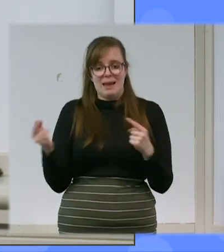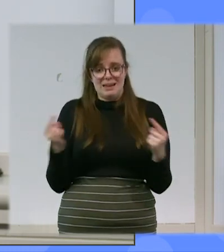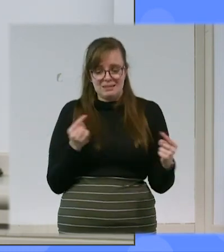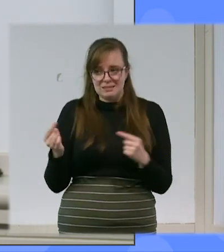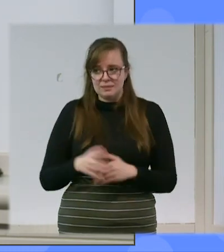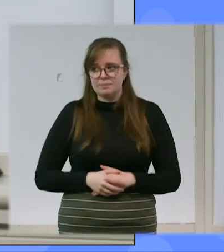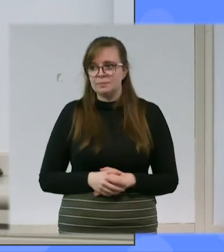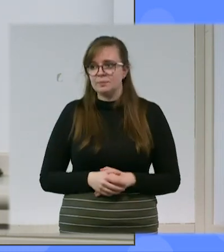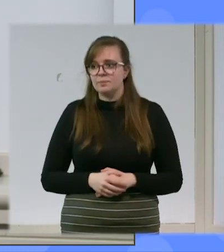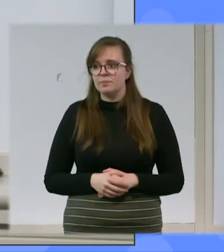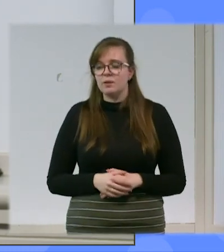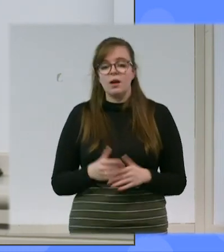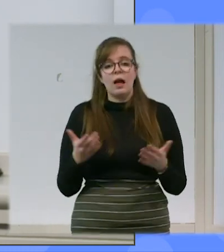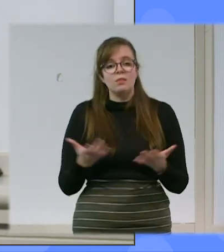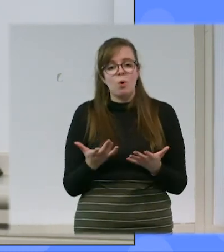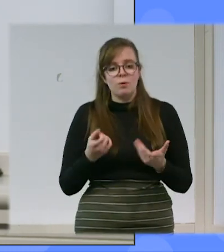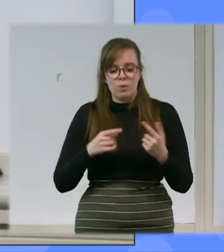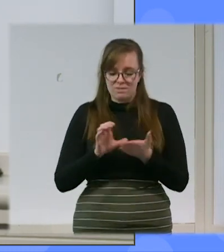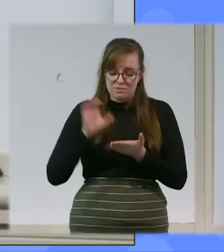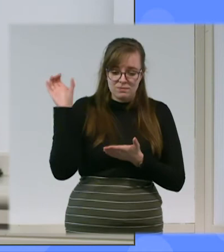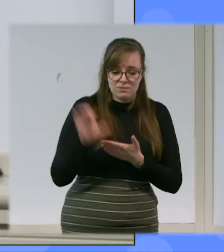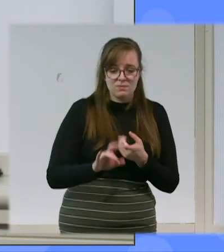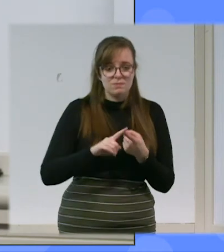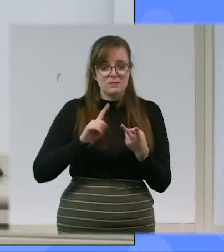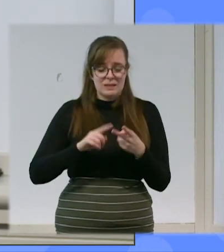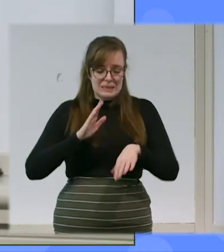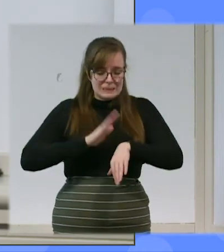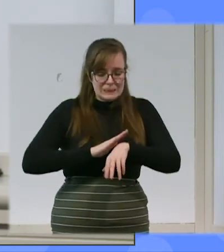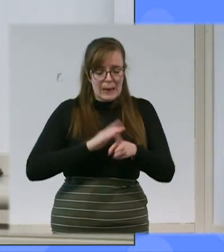spent a lot of money a lot of time and a lot of political maneuvering helping